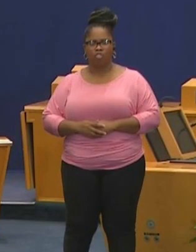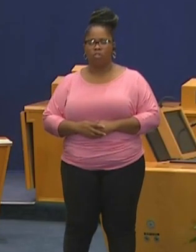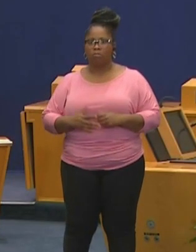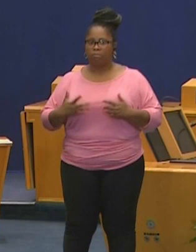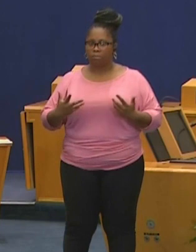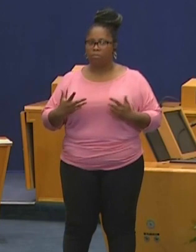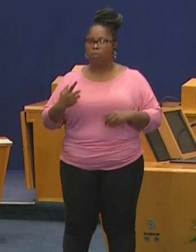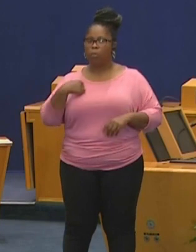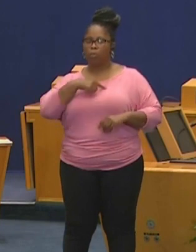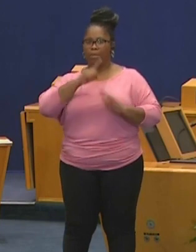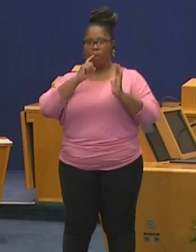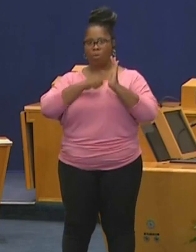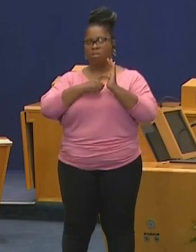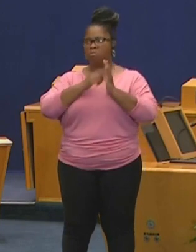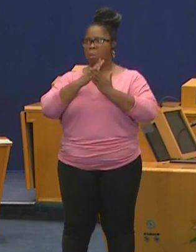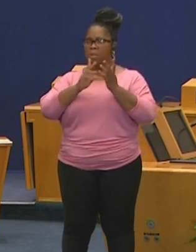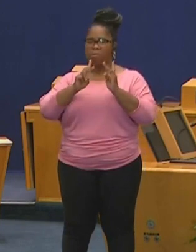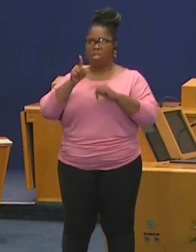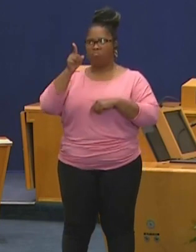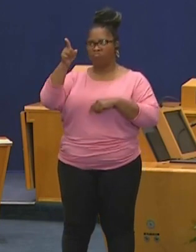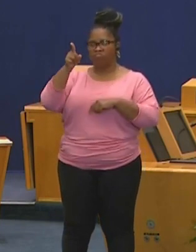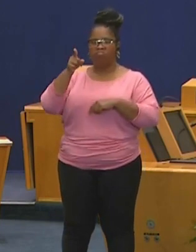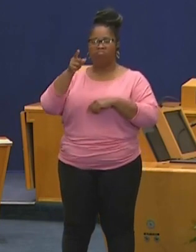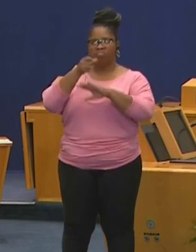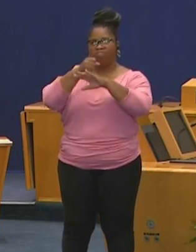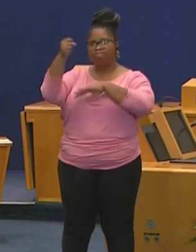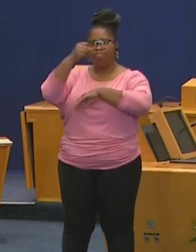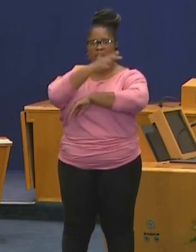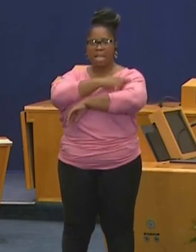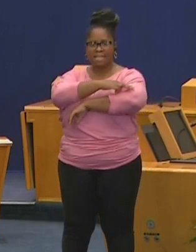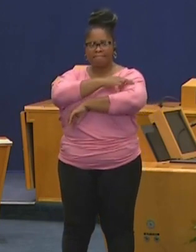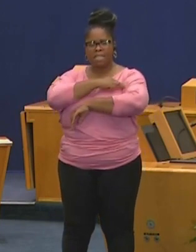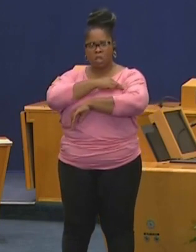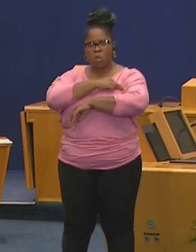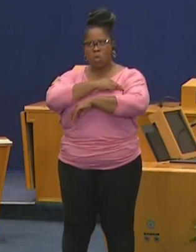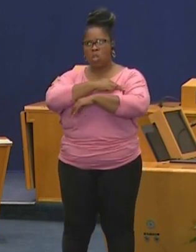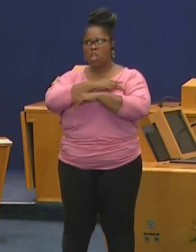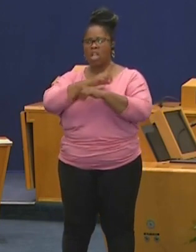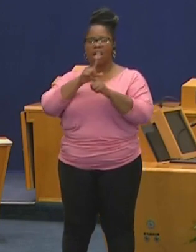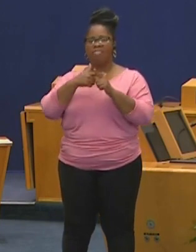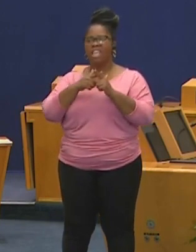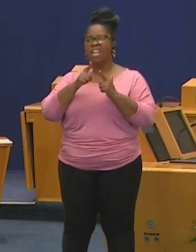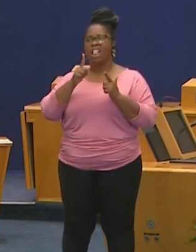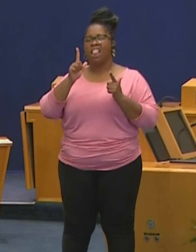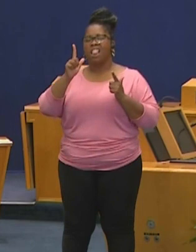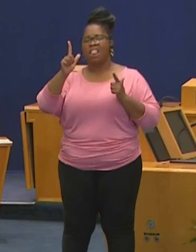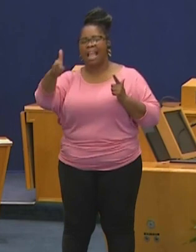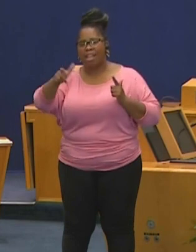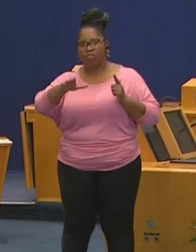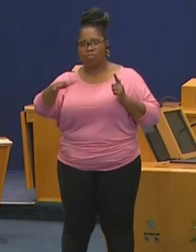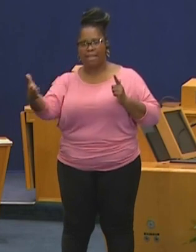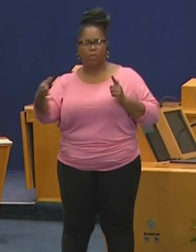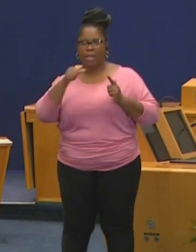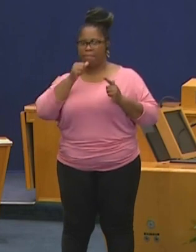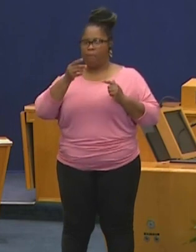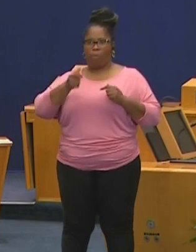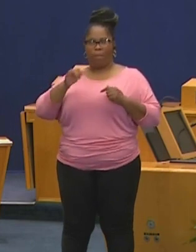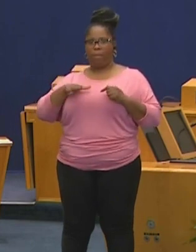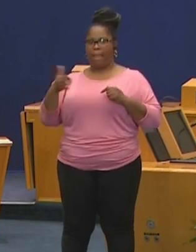DAY HAS GONE UP THROUGH THIS ENTIRE WEEK AND ONE OF THE THINGS THEY ARE SAYING IS THE POSSIBILITY THAT PEOPLE ARE IN